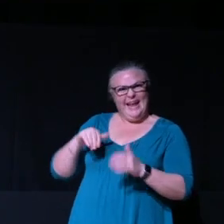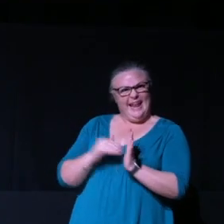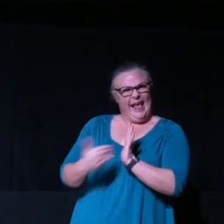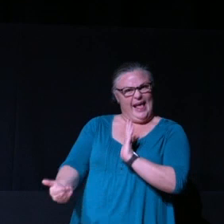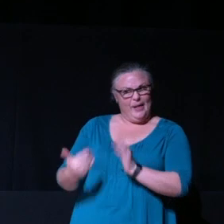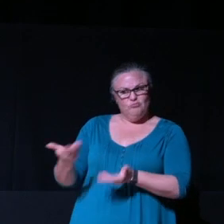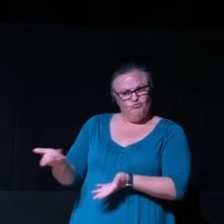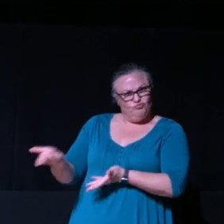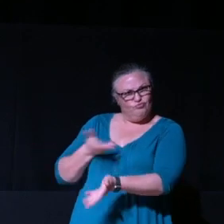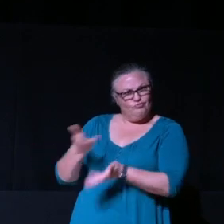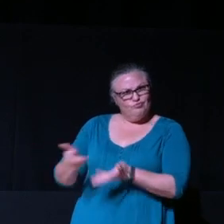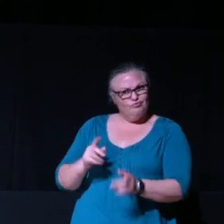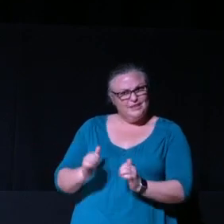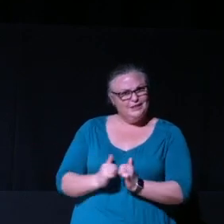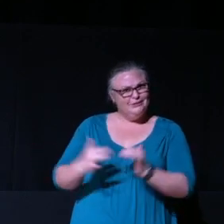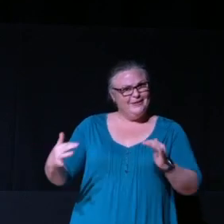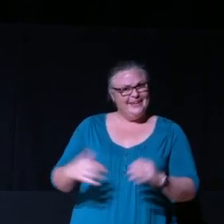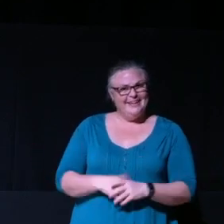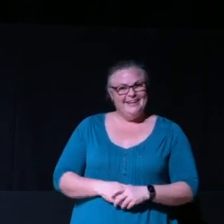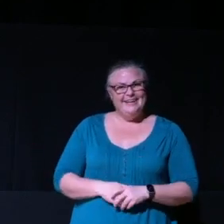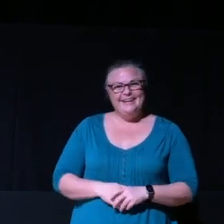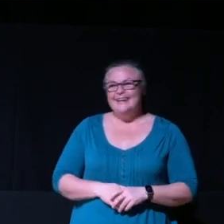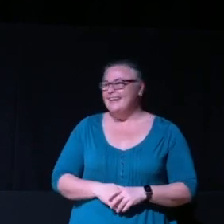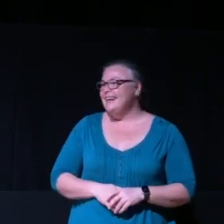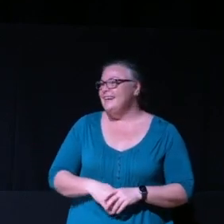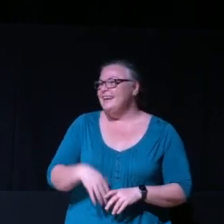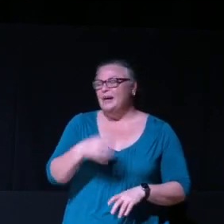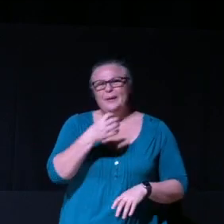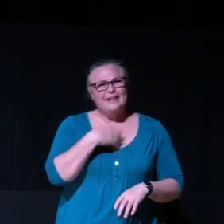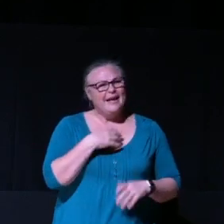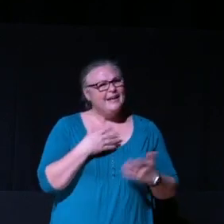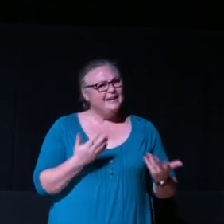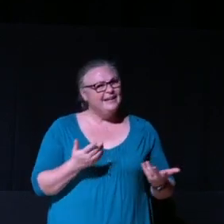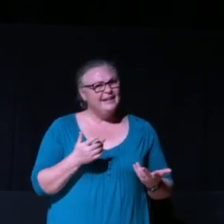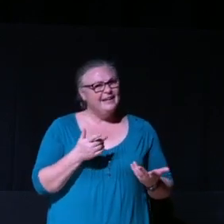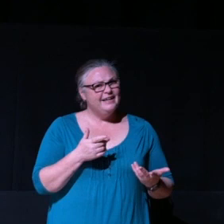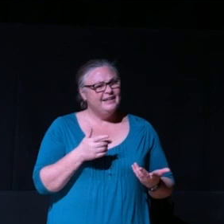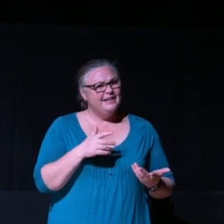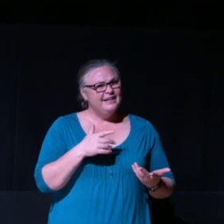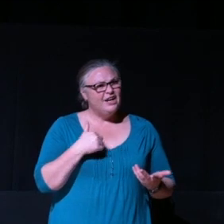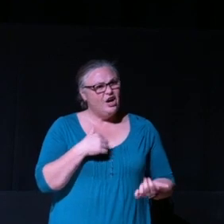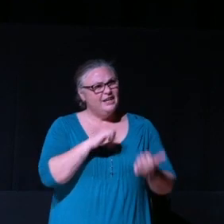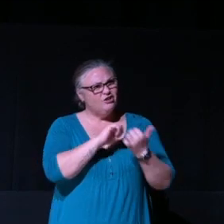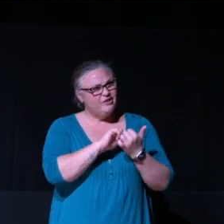a lot of people sort of make that conversation and I think, well, just agree. Just disagree in a